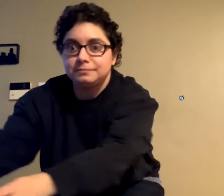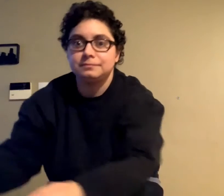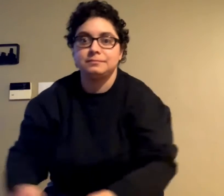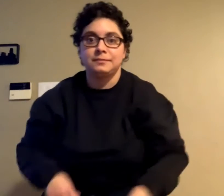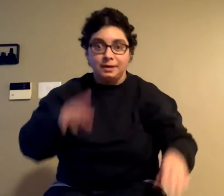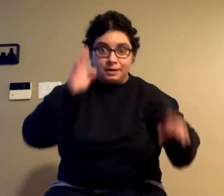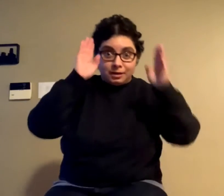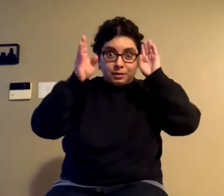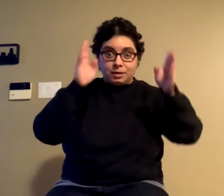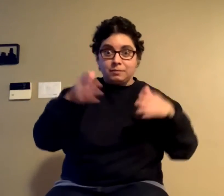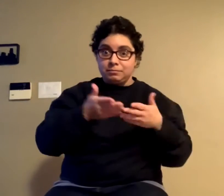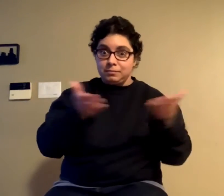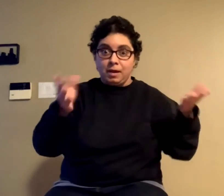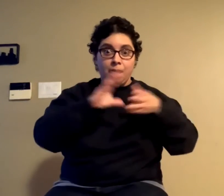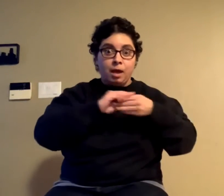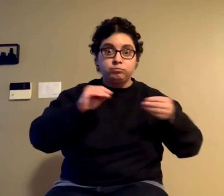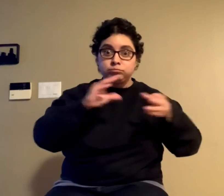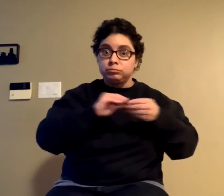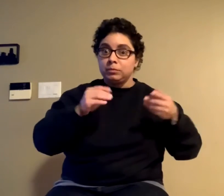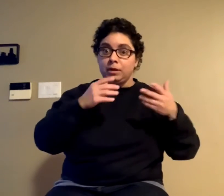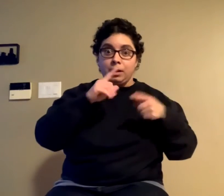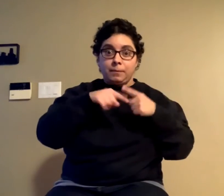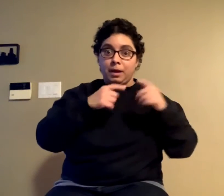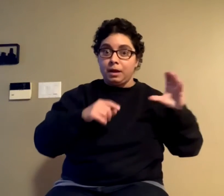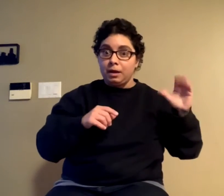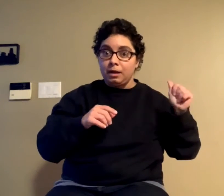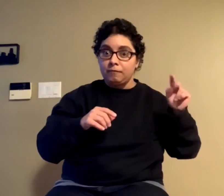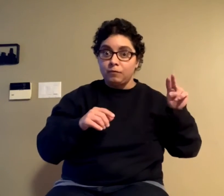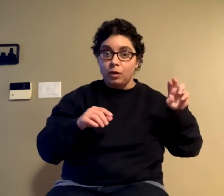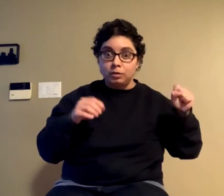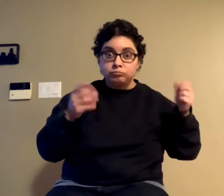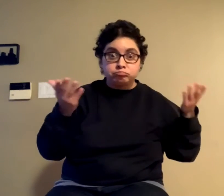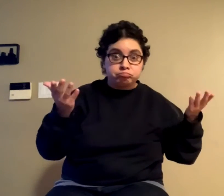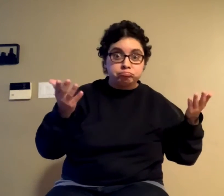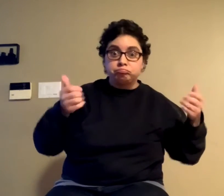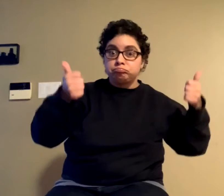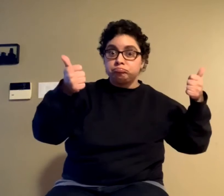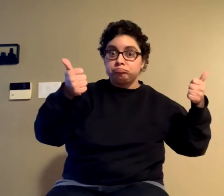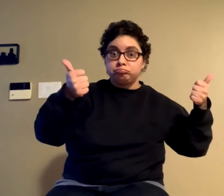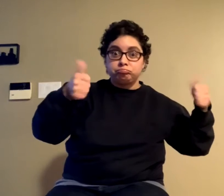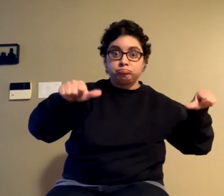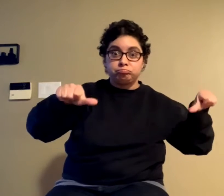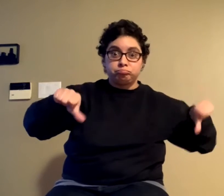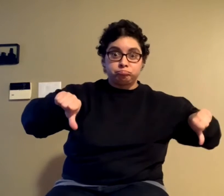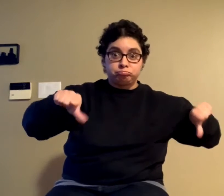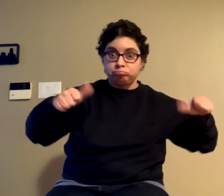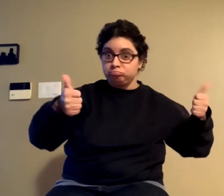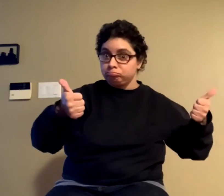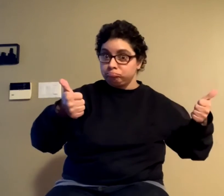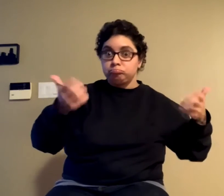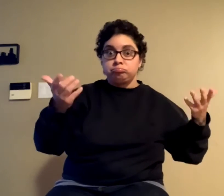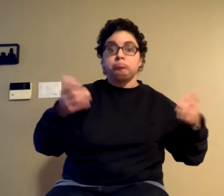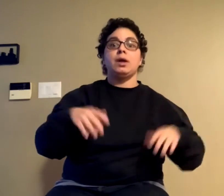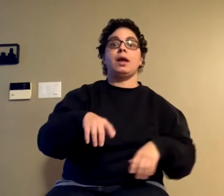Hello! Do you have comments about CAV VRS? Good or bad?